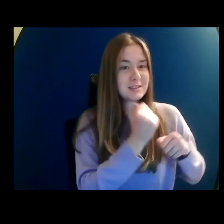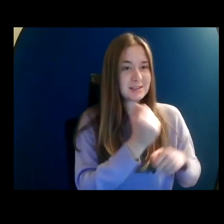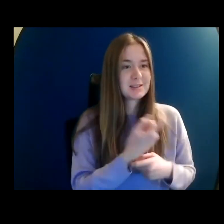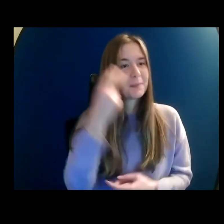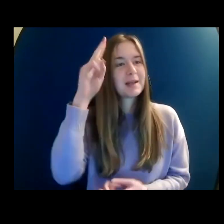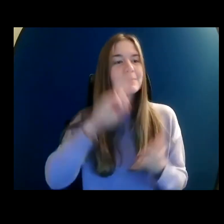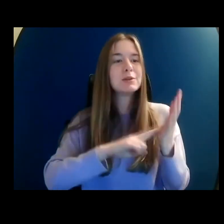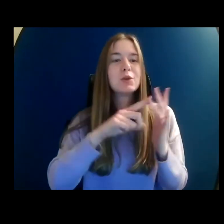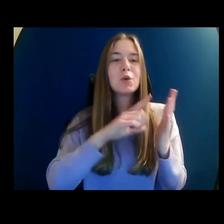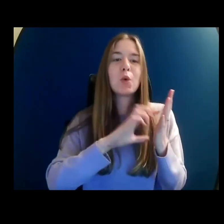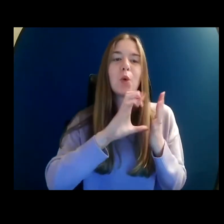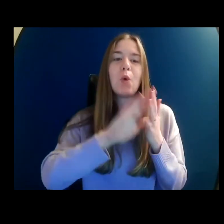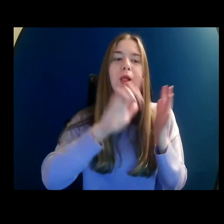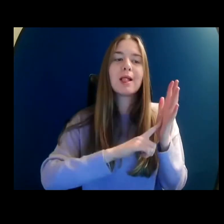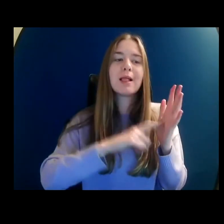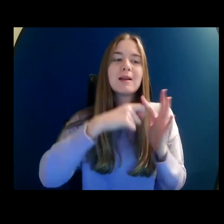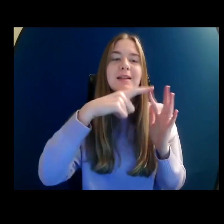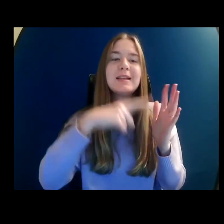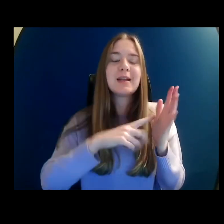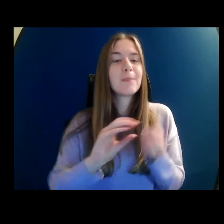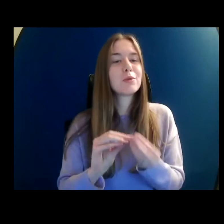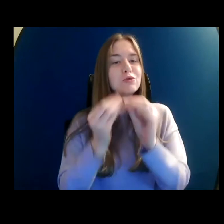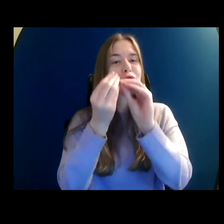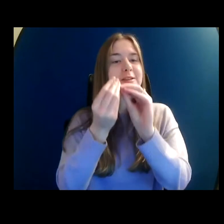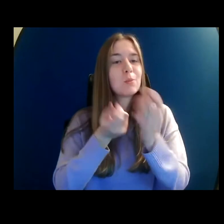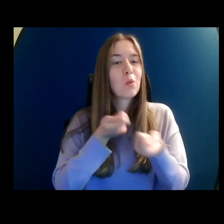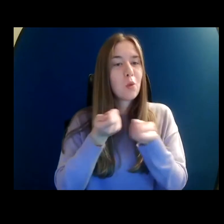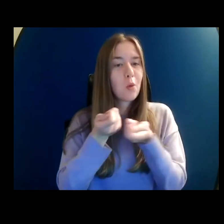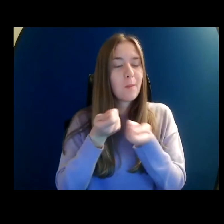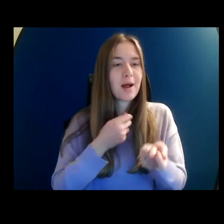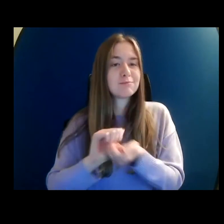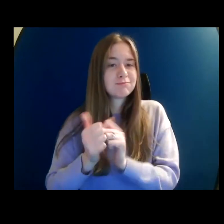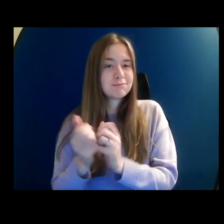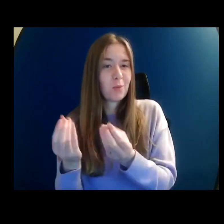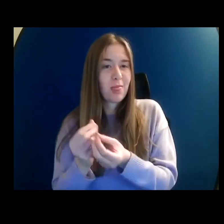and I'm the Creative Programmer here at V&A Dundee, and I co-curated this event with our brilliant partners.